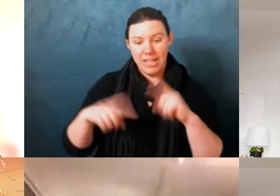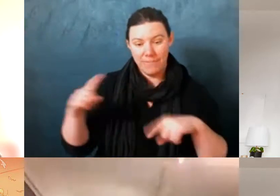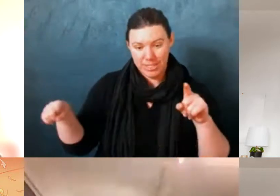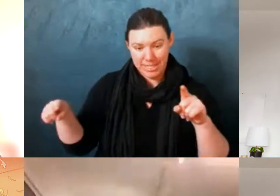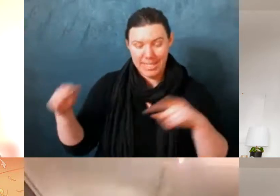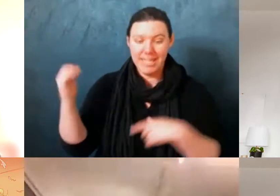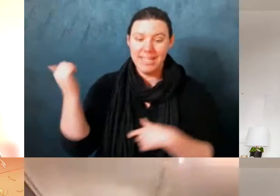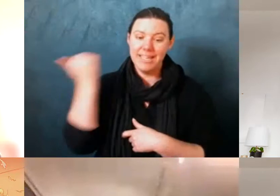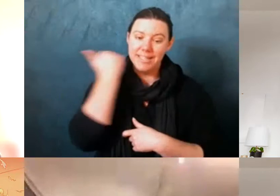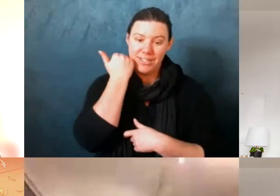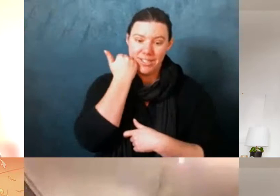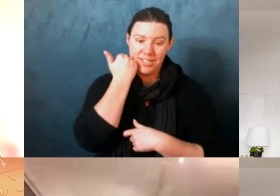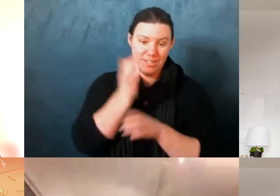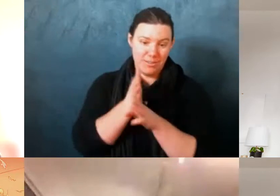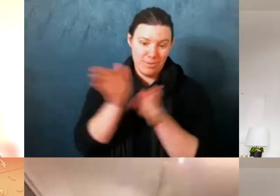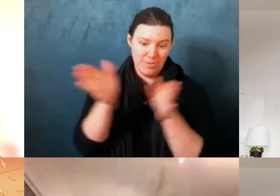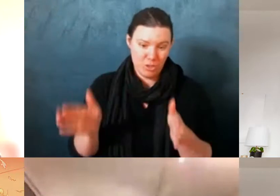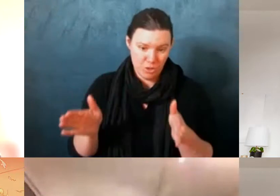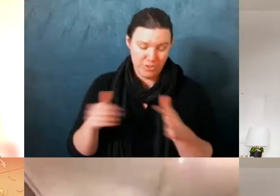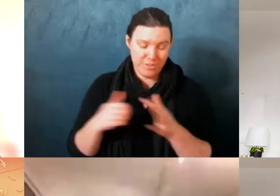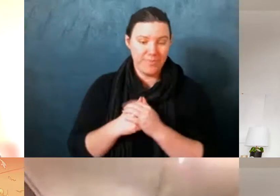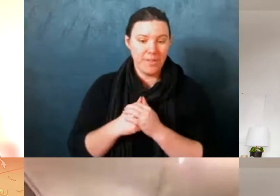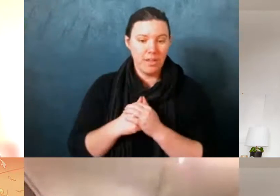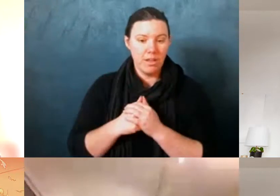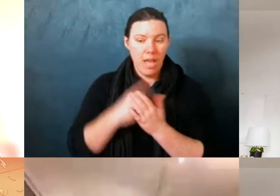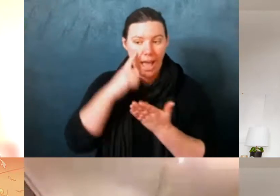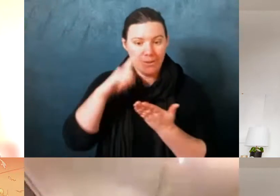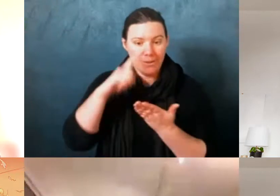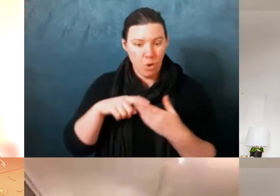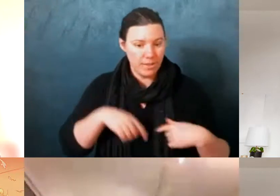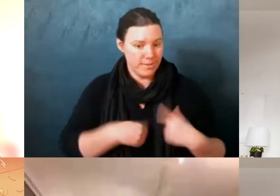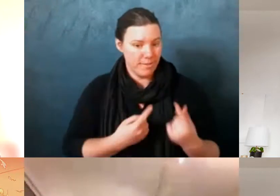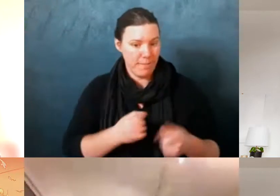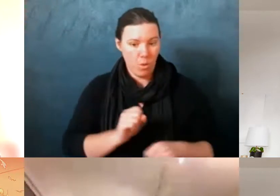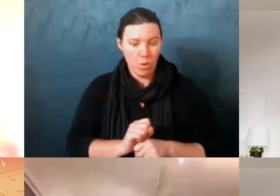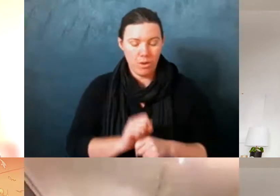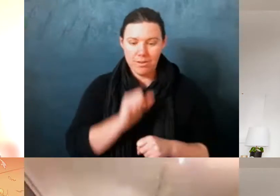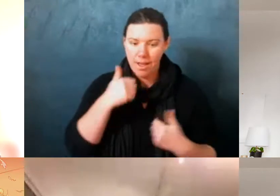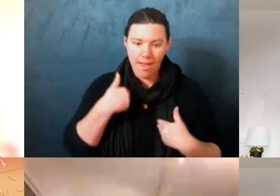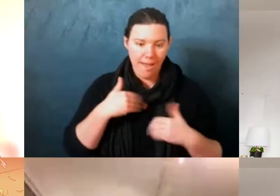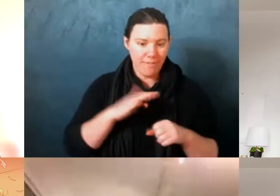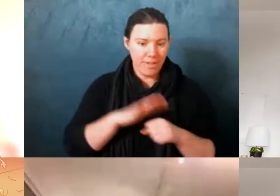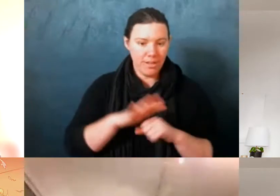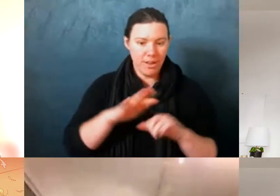across the state, meaning that patients are not able to see dental providers